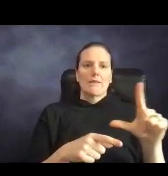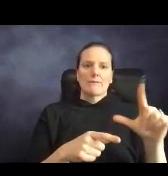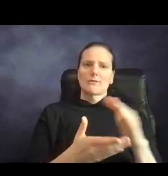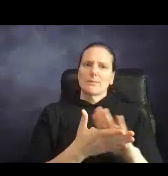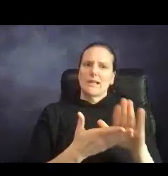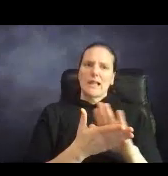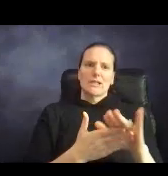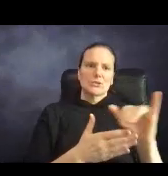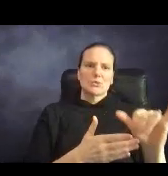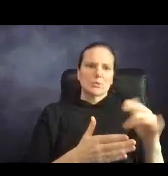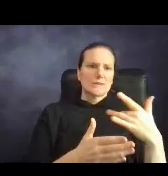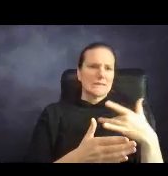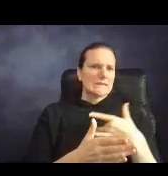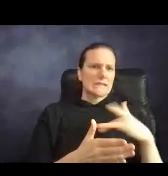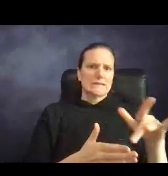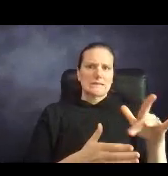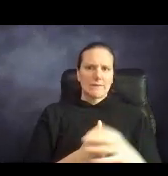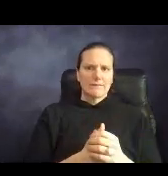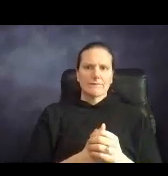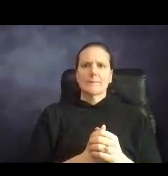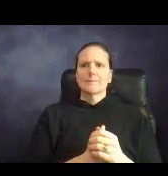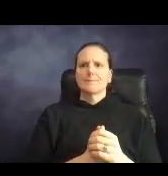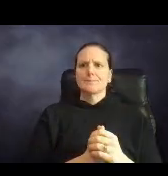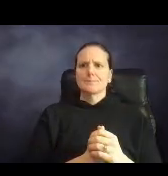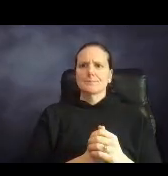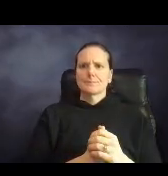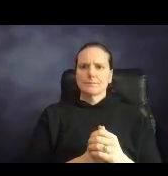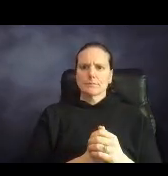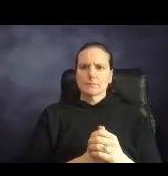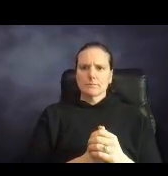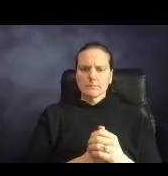That we're so sensitive. Body identical is made from YM or other plant sterols.